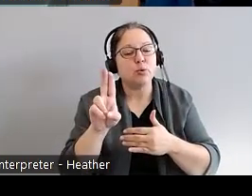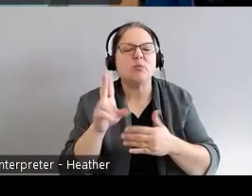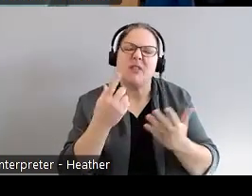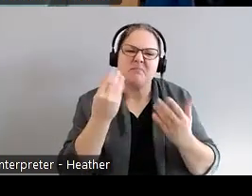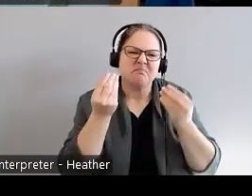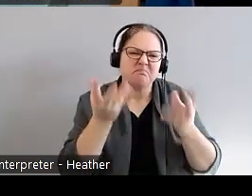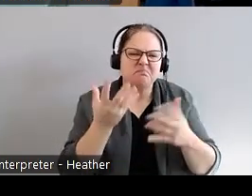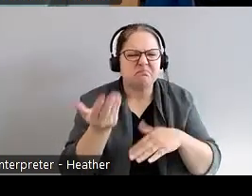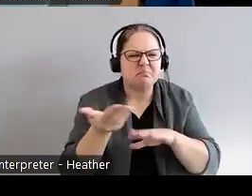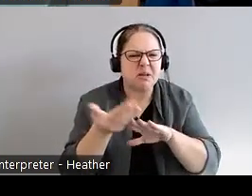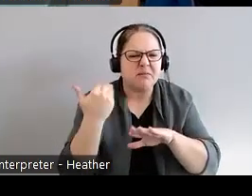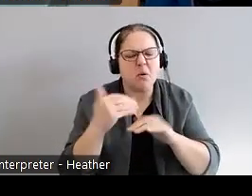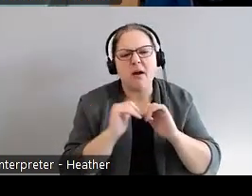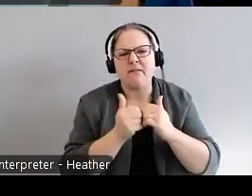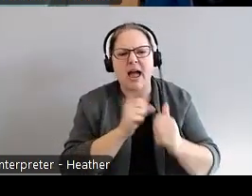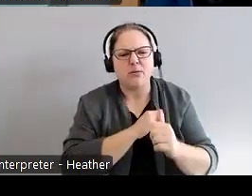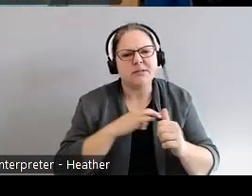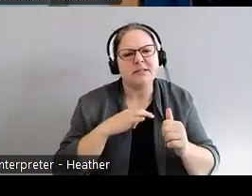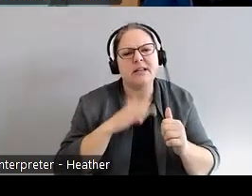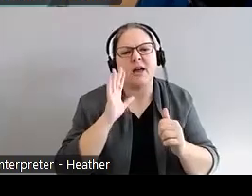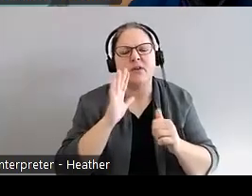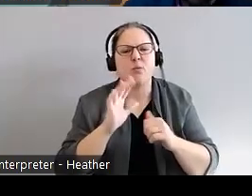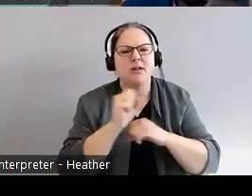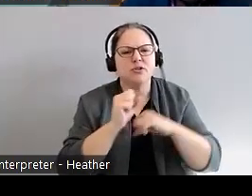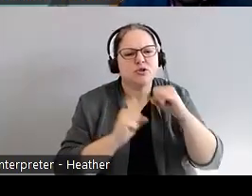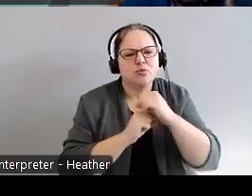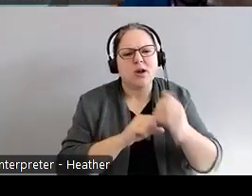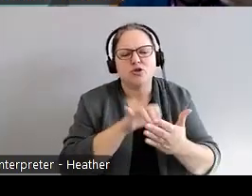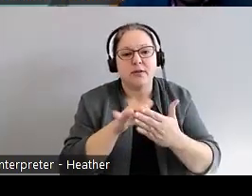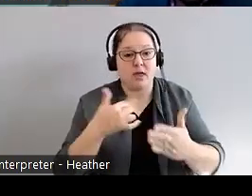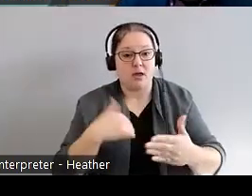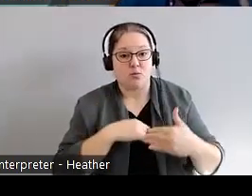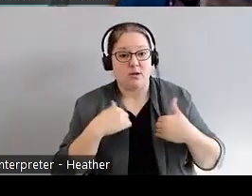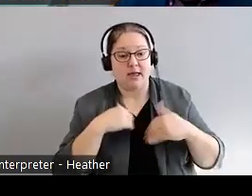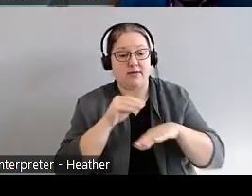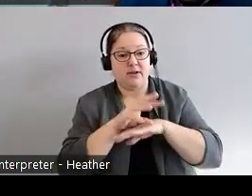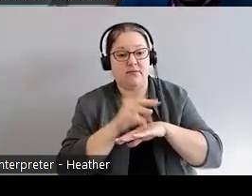uh including how staff members are structuring the millo. We advise when anytime a uh unit is being